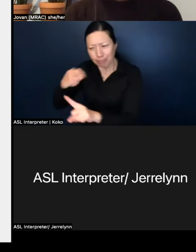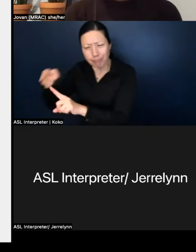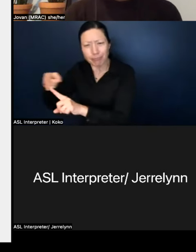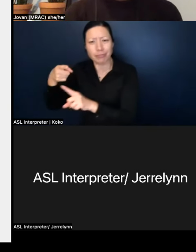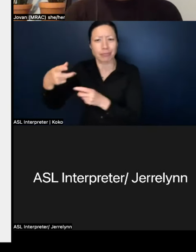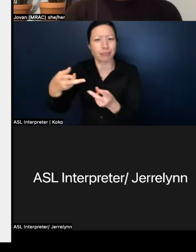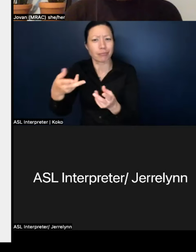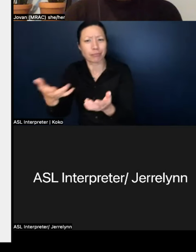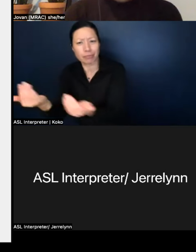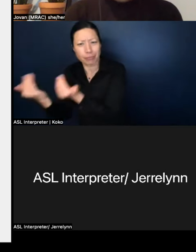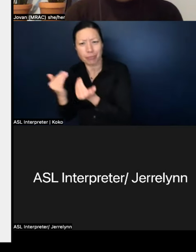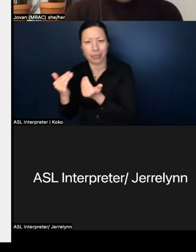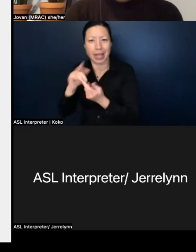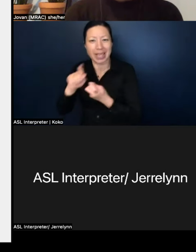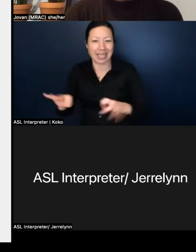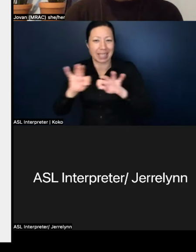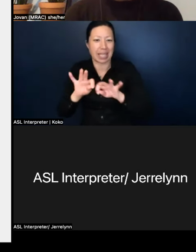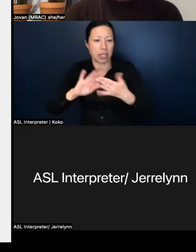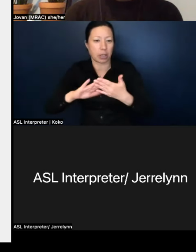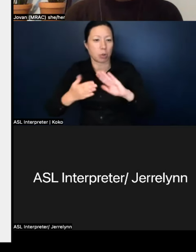informed the development of Artists' Futures.